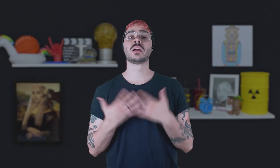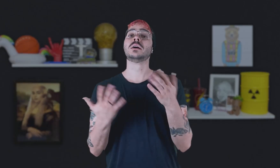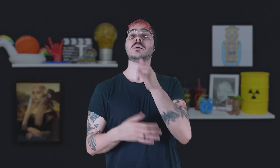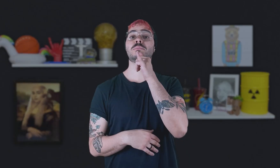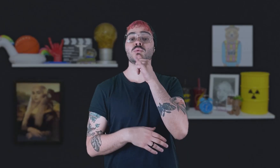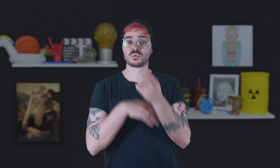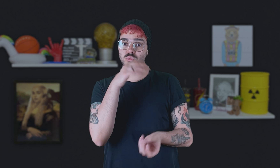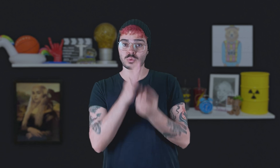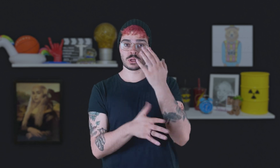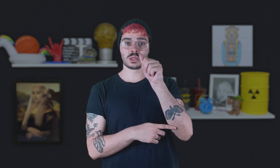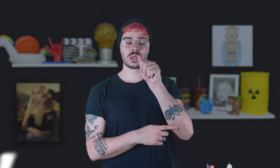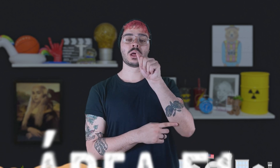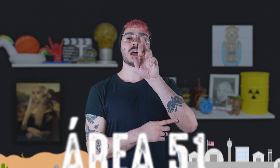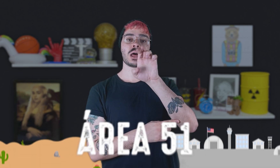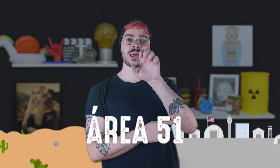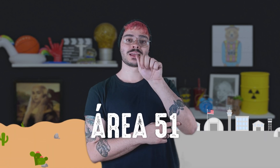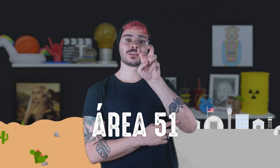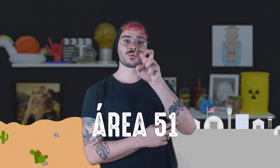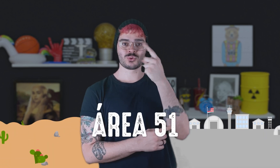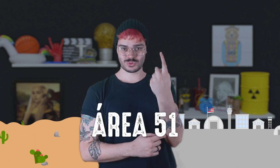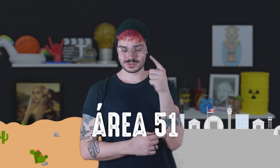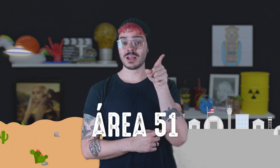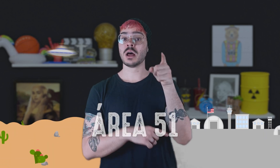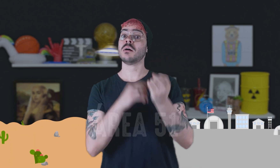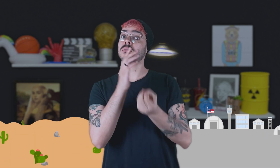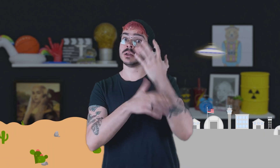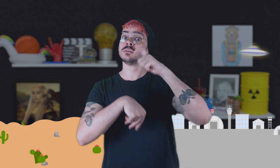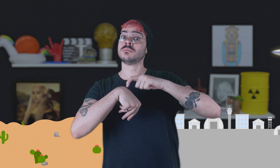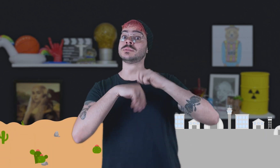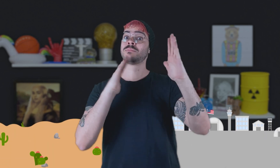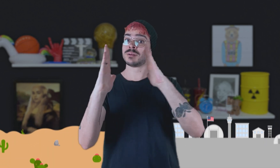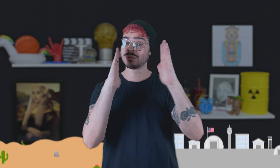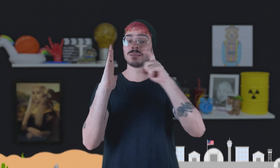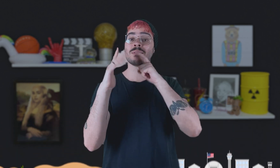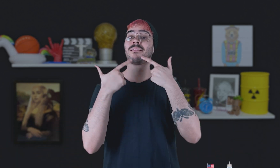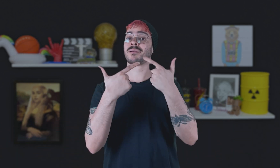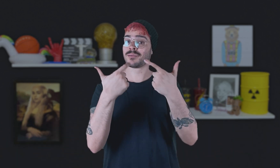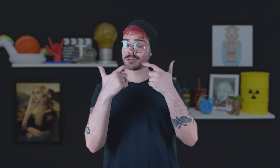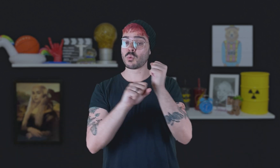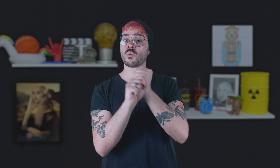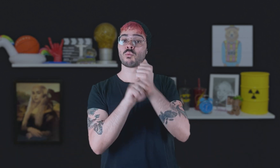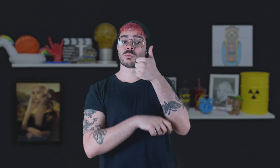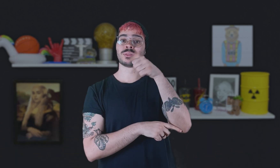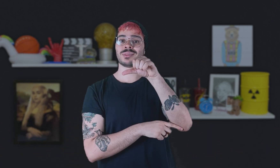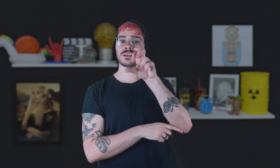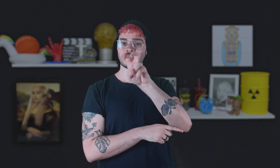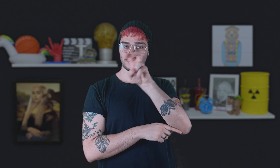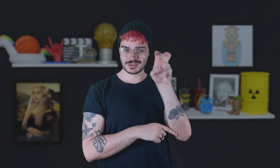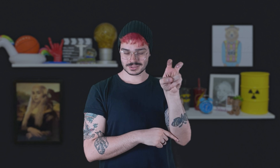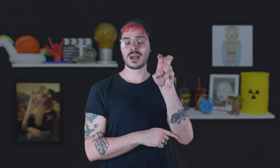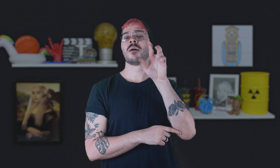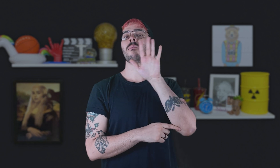For example, Area 51 was created during the Cold War, in 1955,